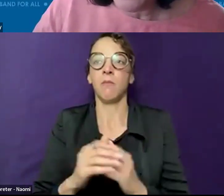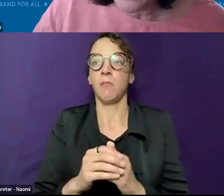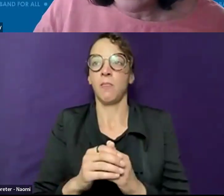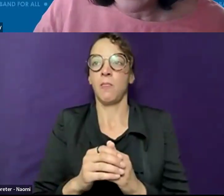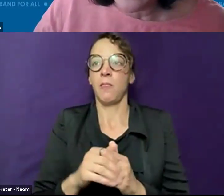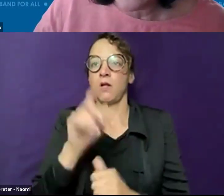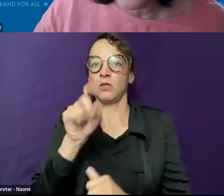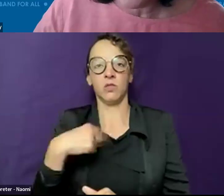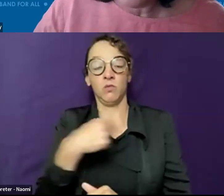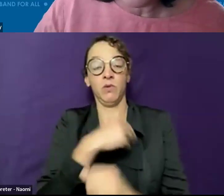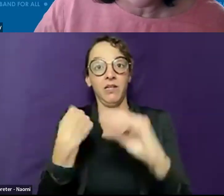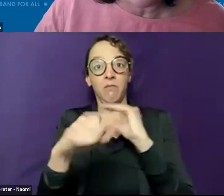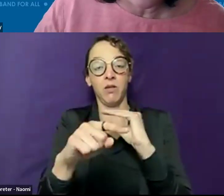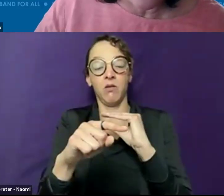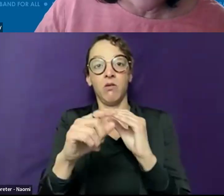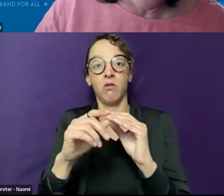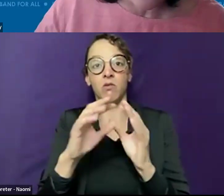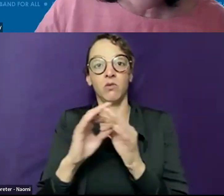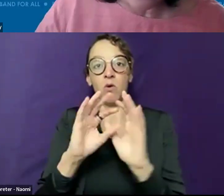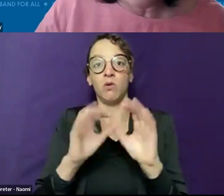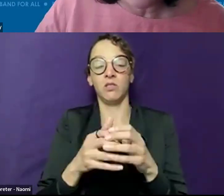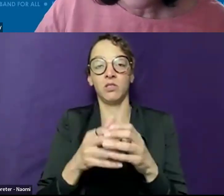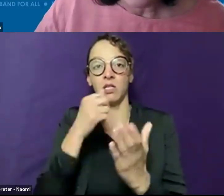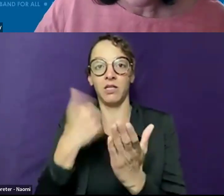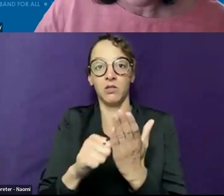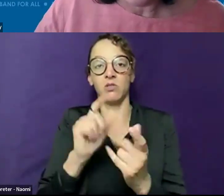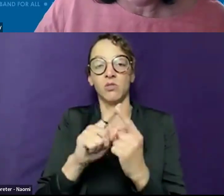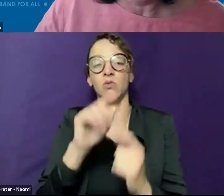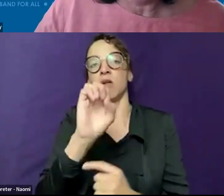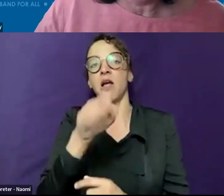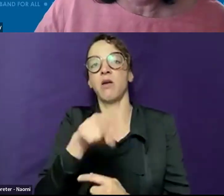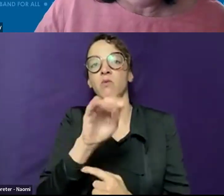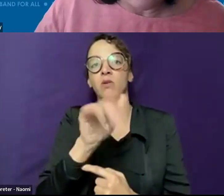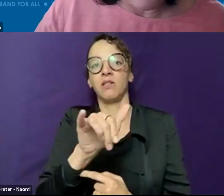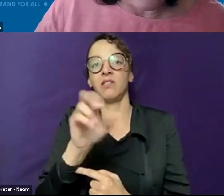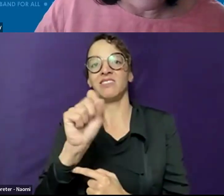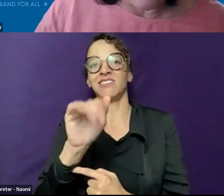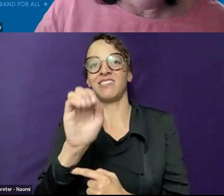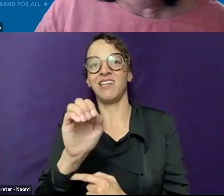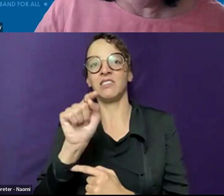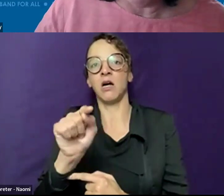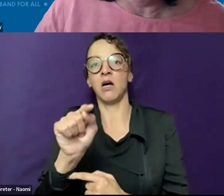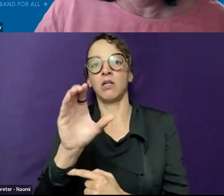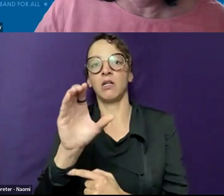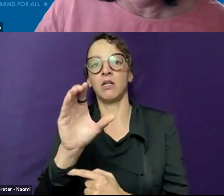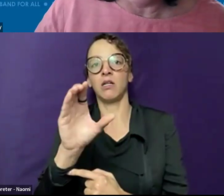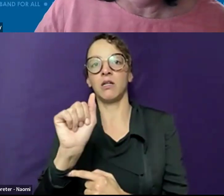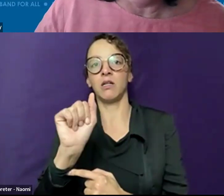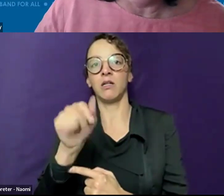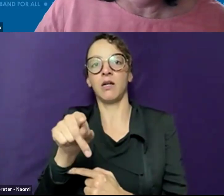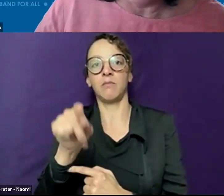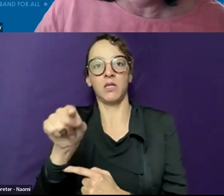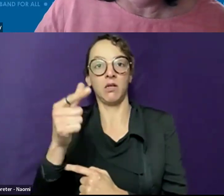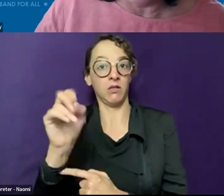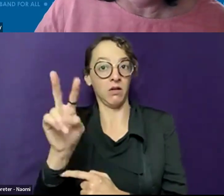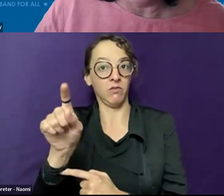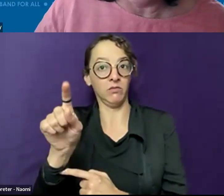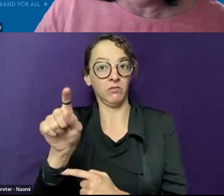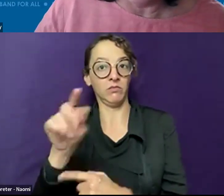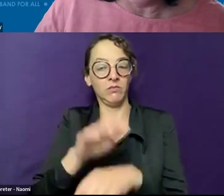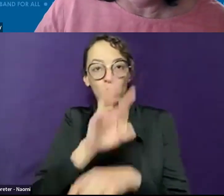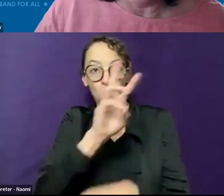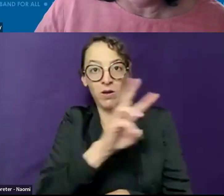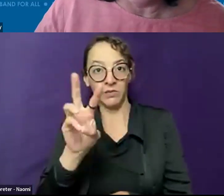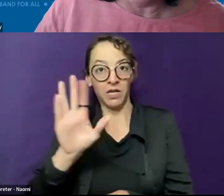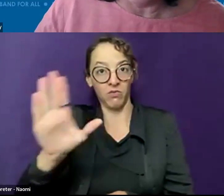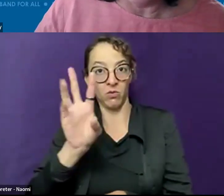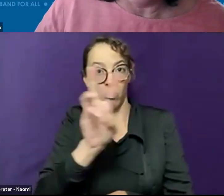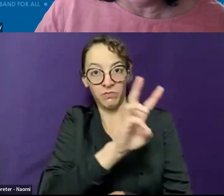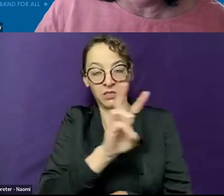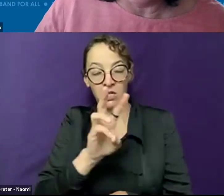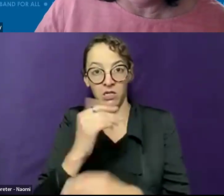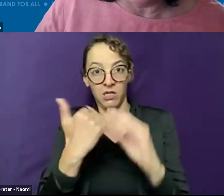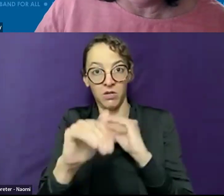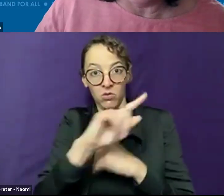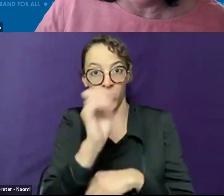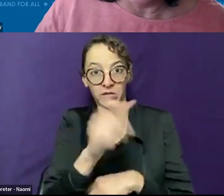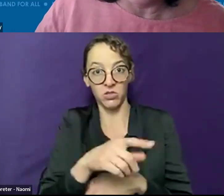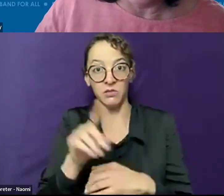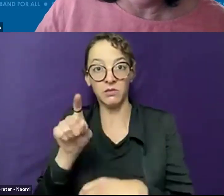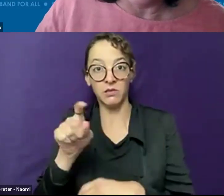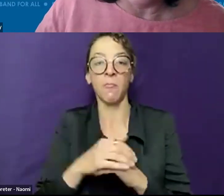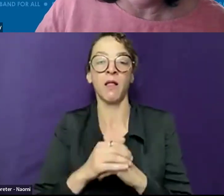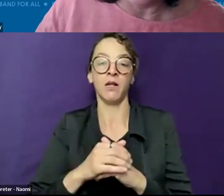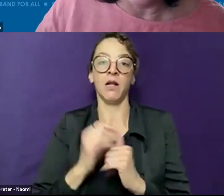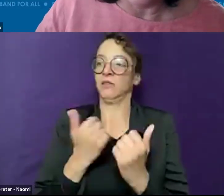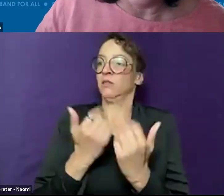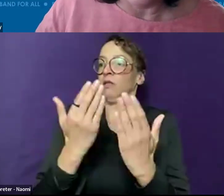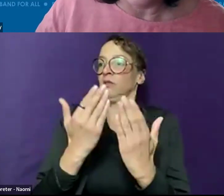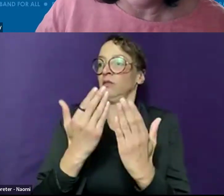coalition letters to digitalequity@state.ca.gov? I would suggest that coalition letters be inserted